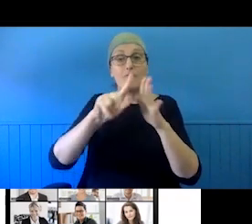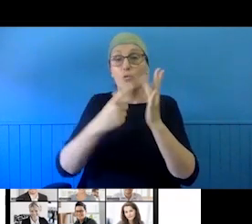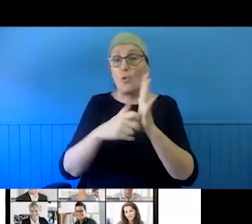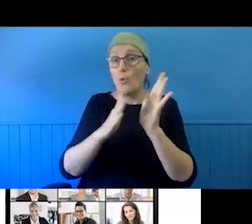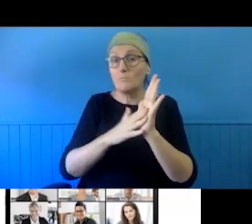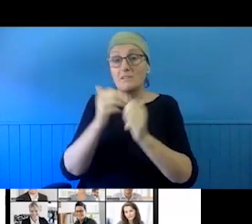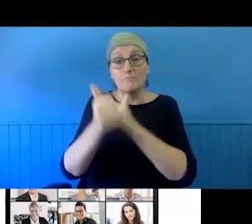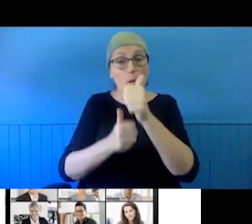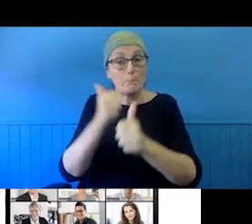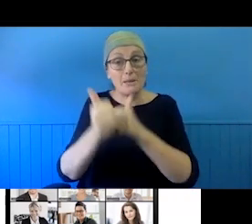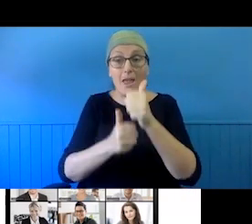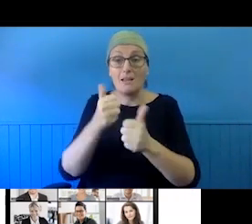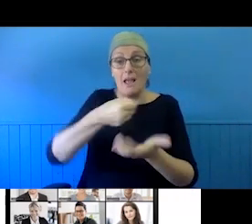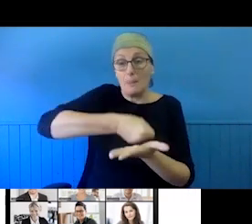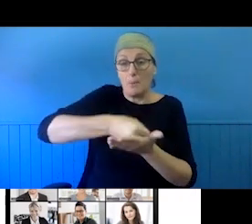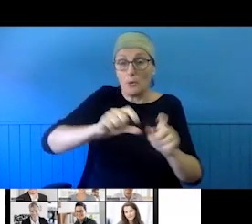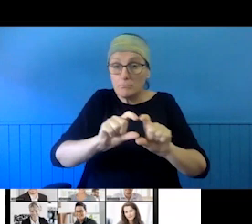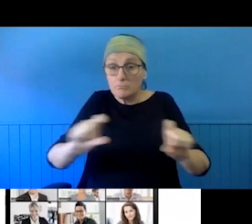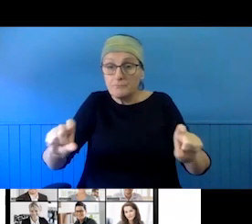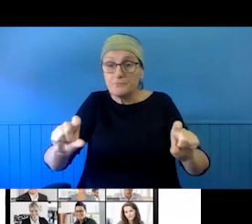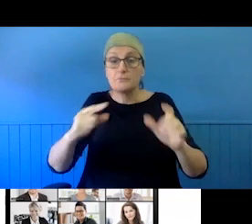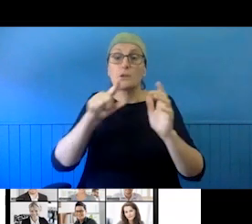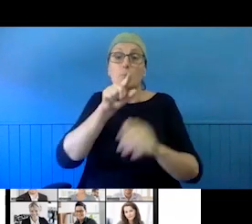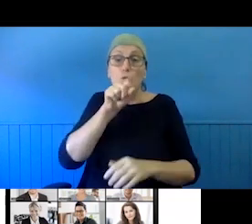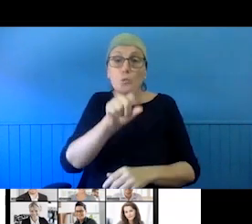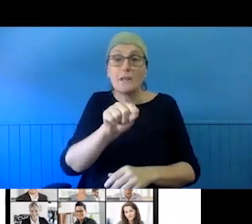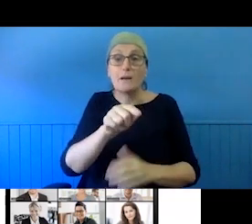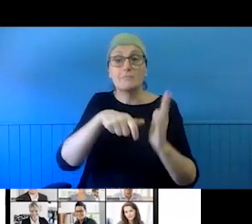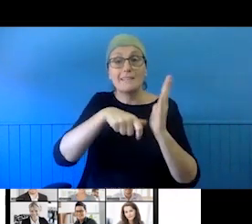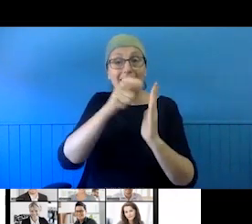Stories feature - 250 million people on that. There's now LinkedIn Live.